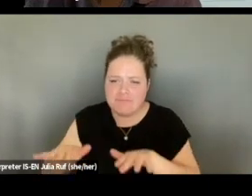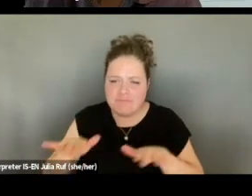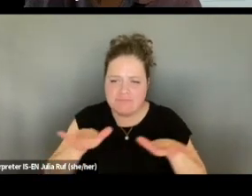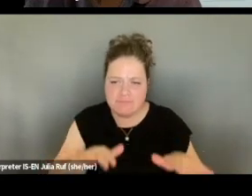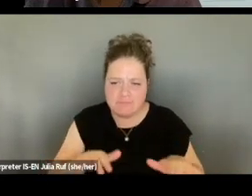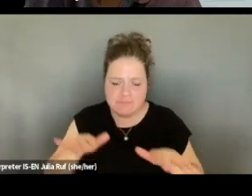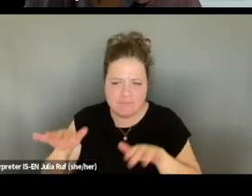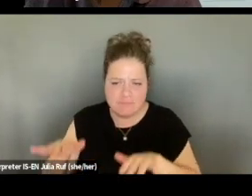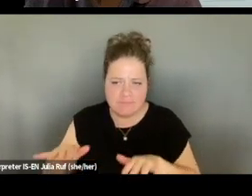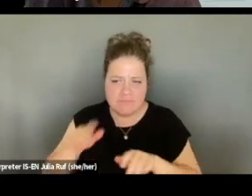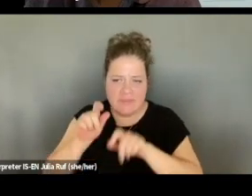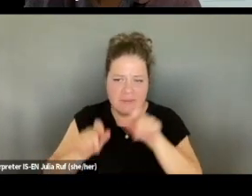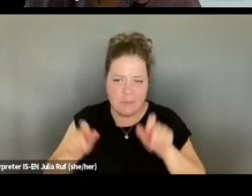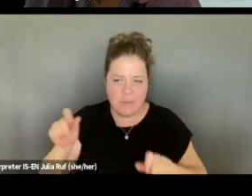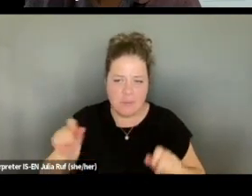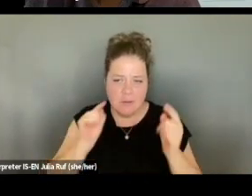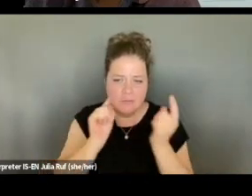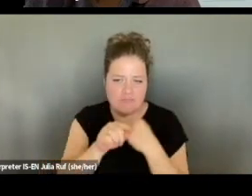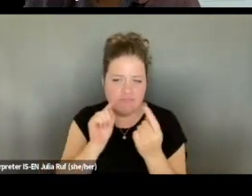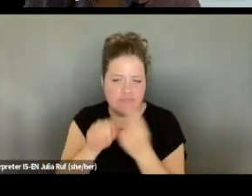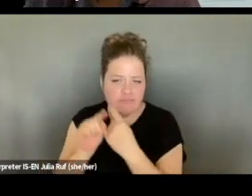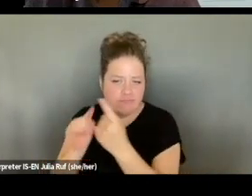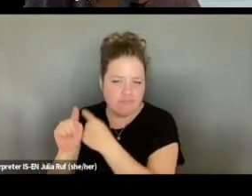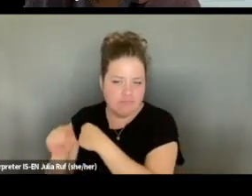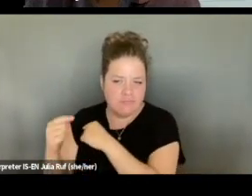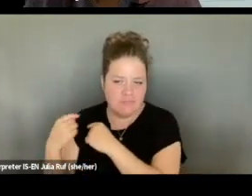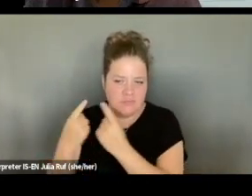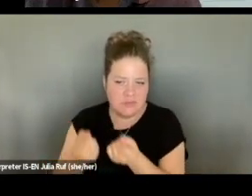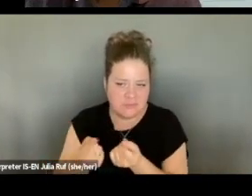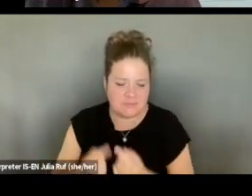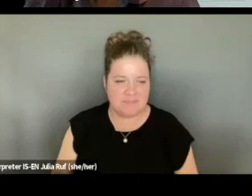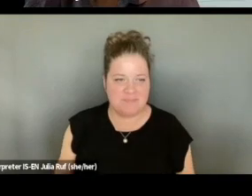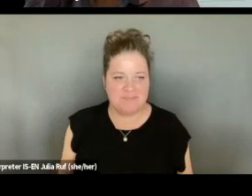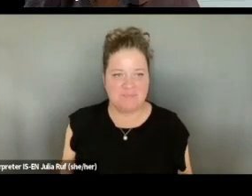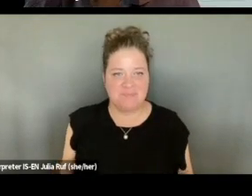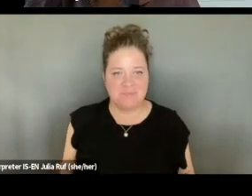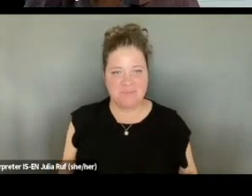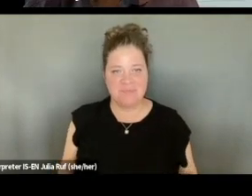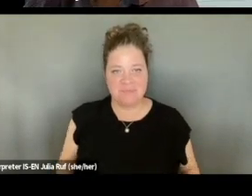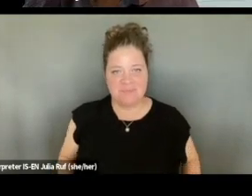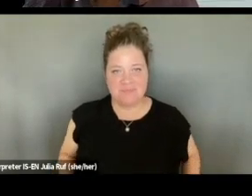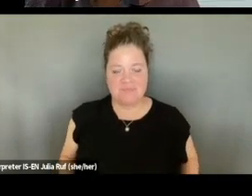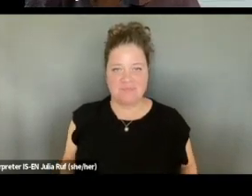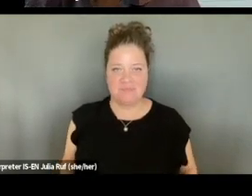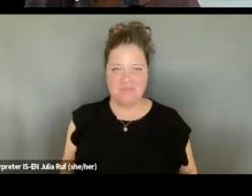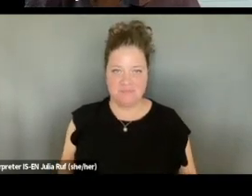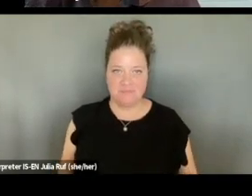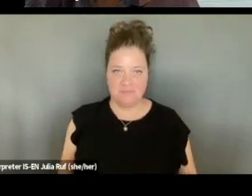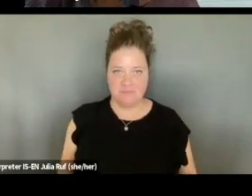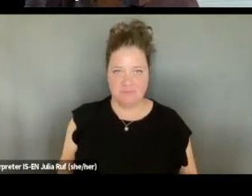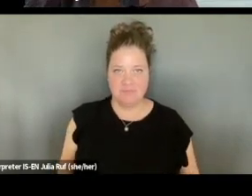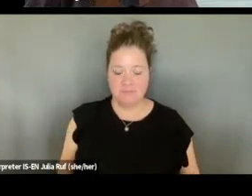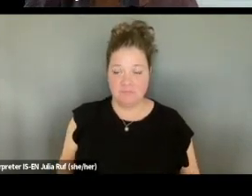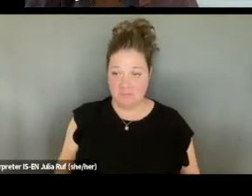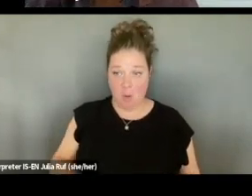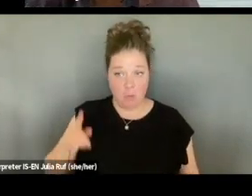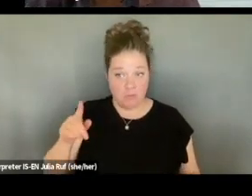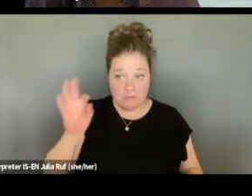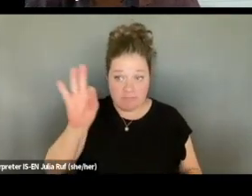it's happened before.